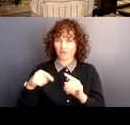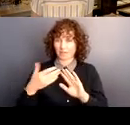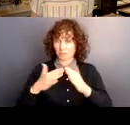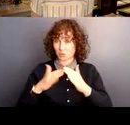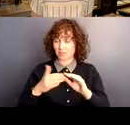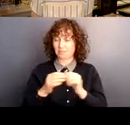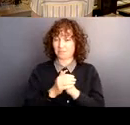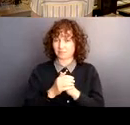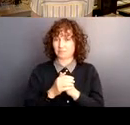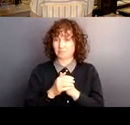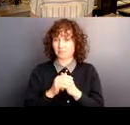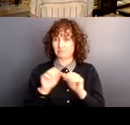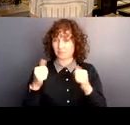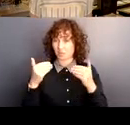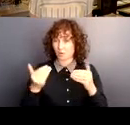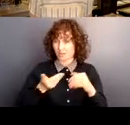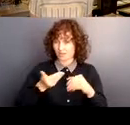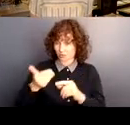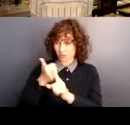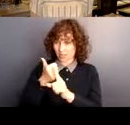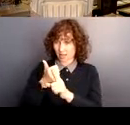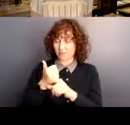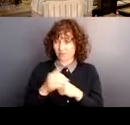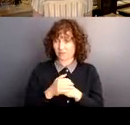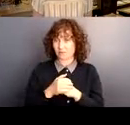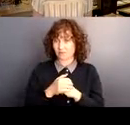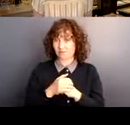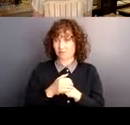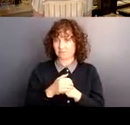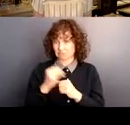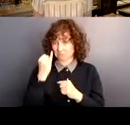to introduce themselves and if comfortable and able,